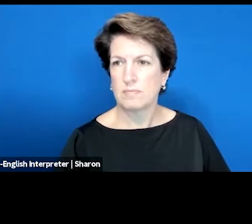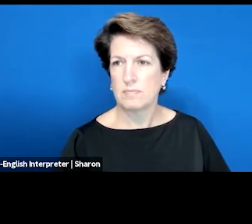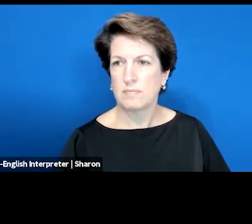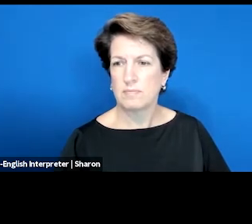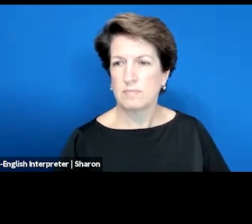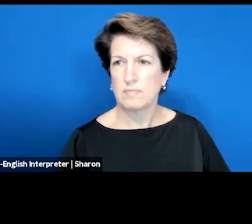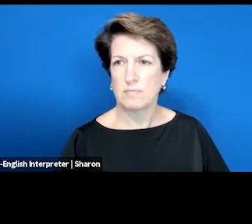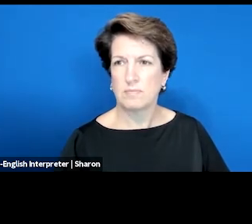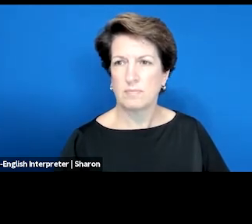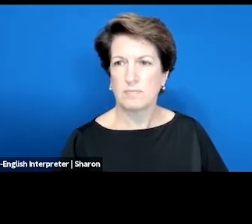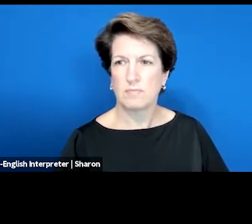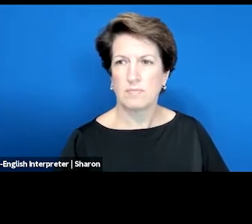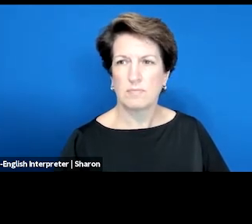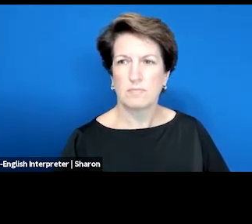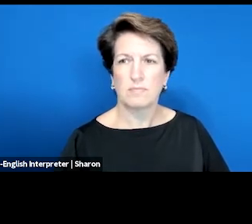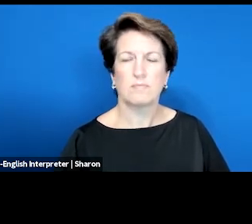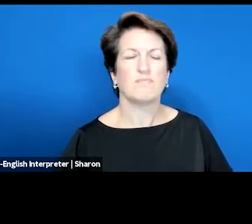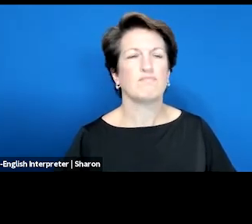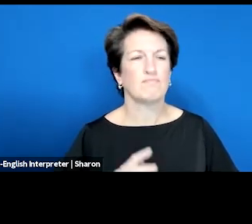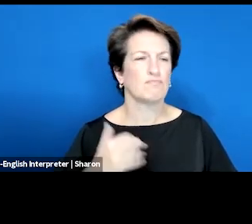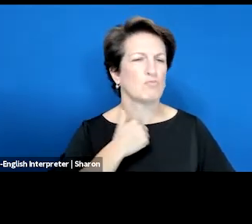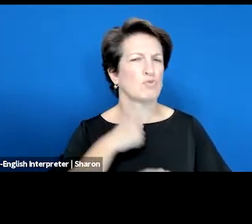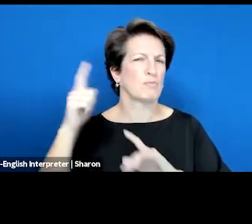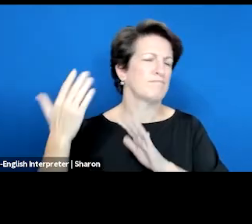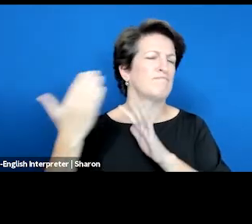housekeeping, I like to open our town hall by giving things to the land through a land acknowledgment. I like to begin by affirming that everyone virtually gathered at